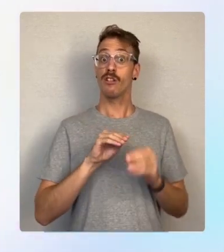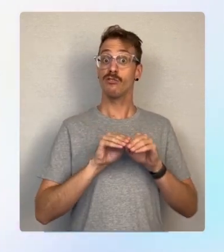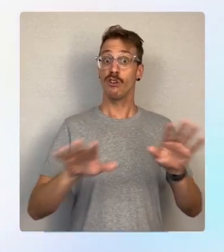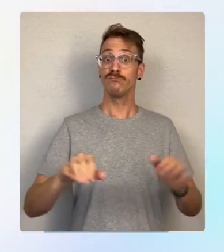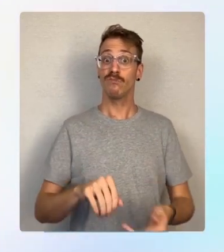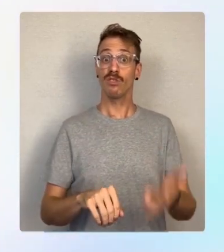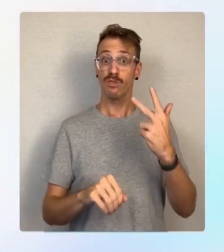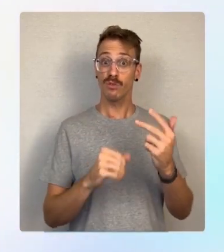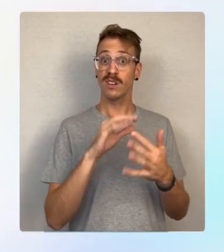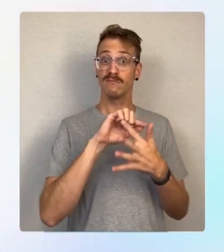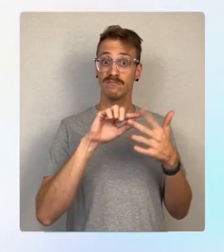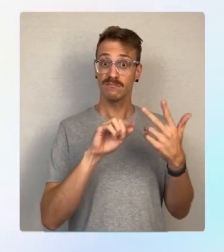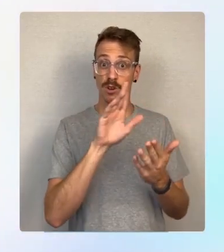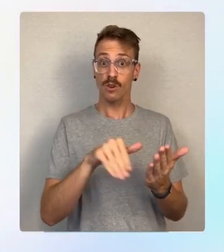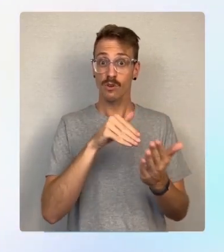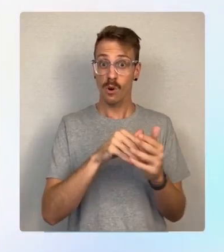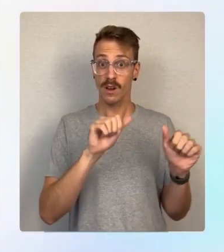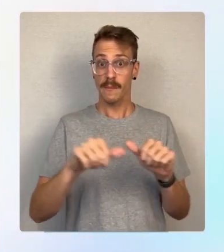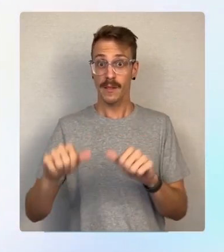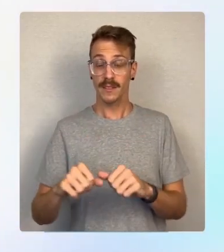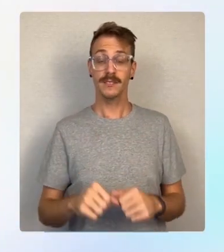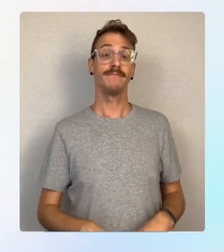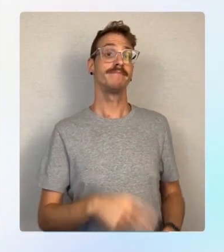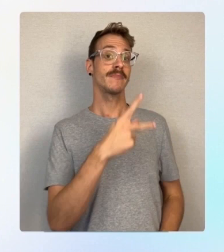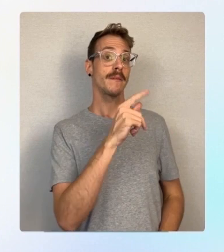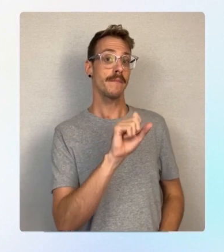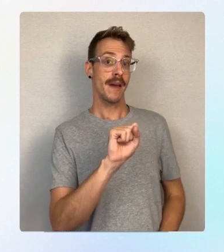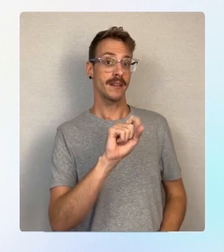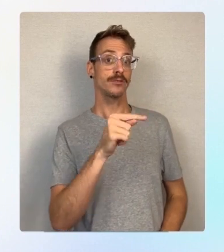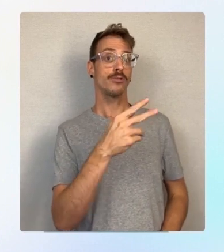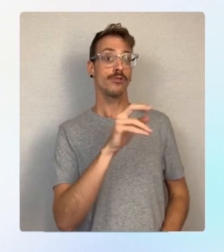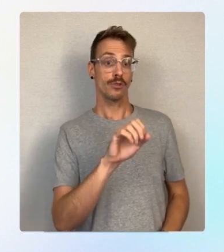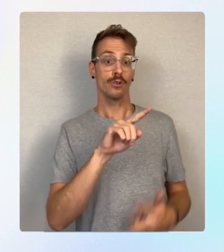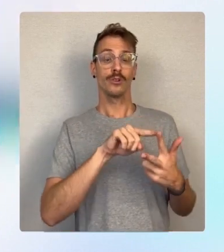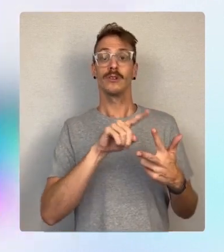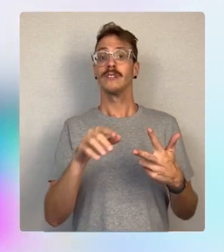Passthrough, Spatial Anchors and Scene understanding.